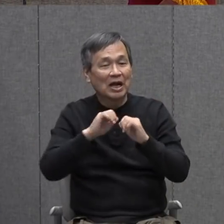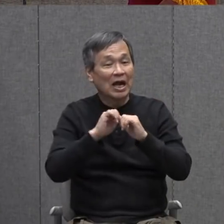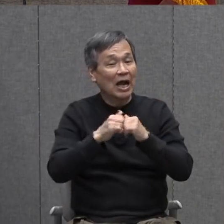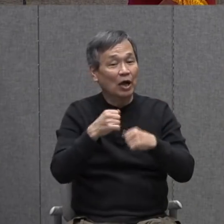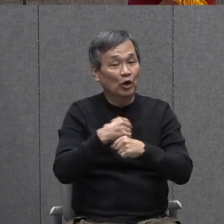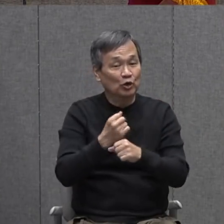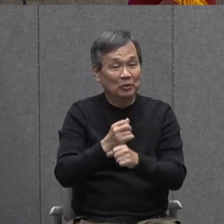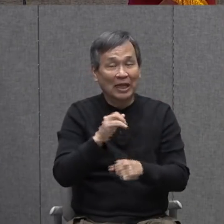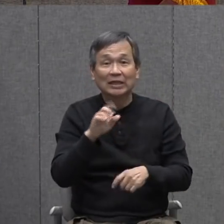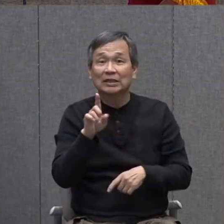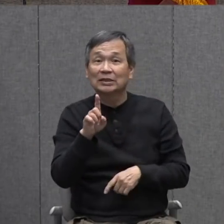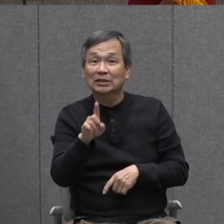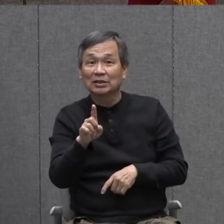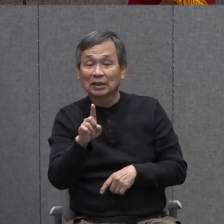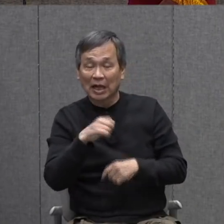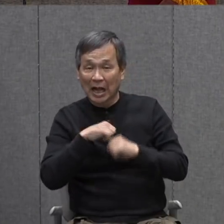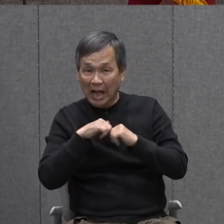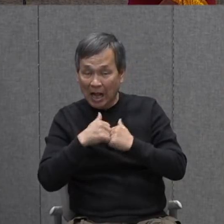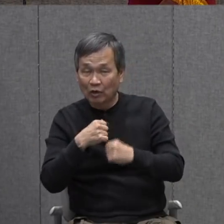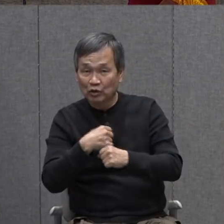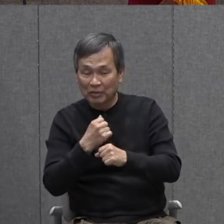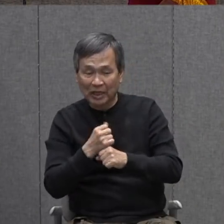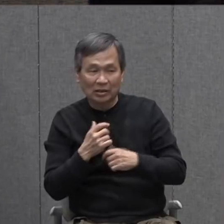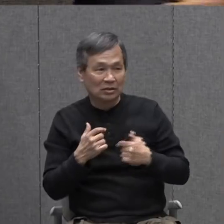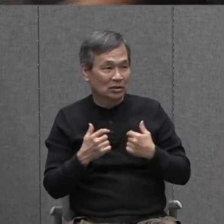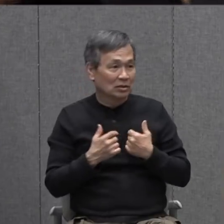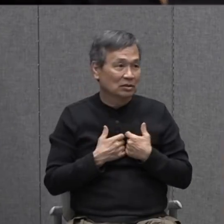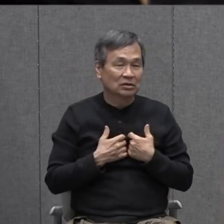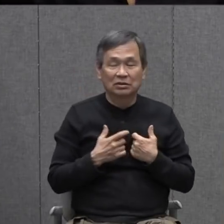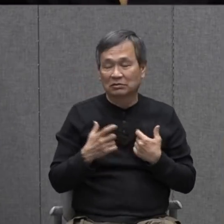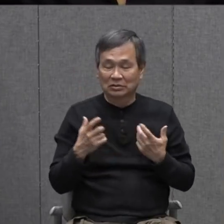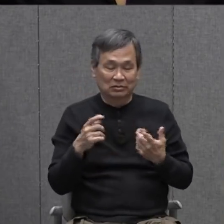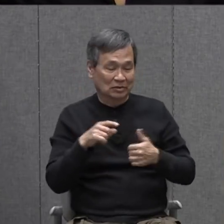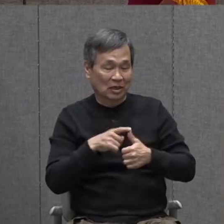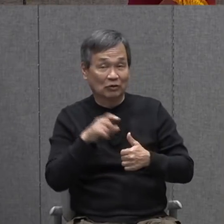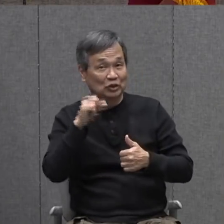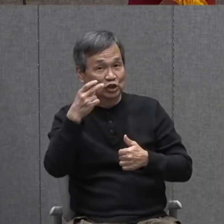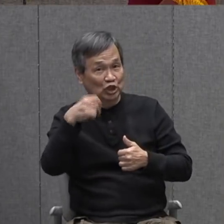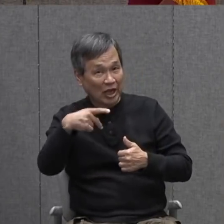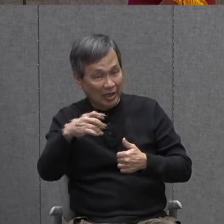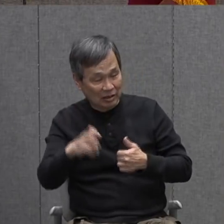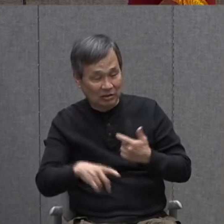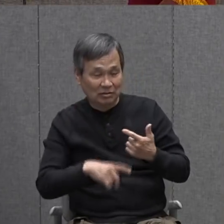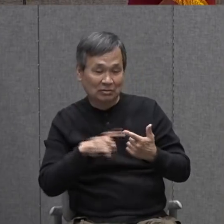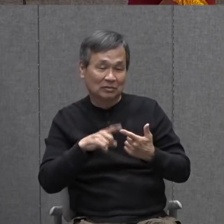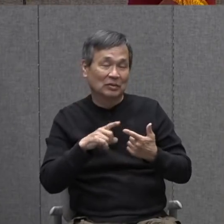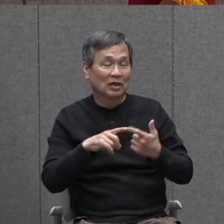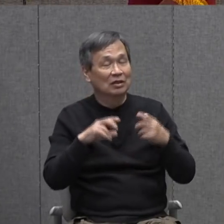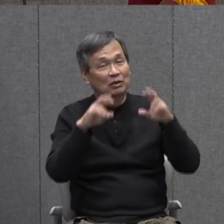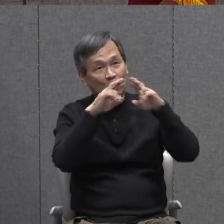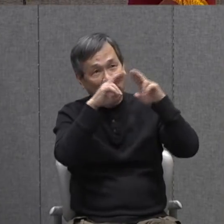You could describe it as saying I made these shapes, right. I could tell them I made this rectangle at the top.